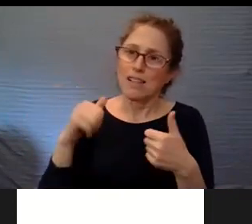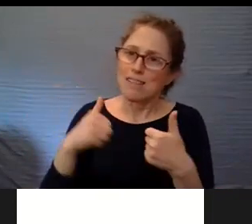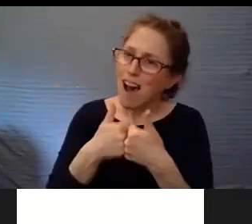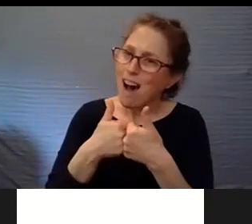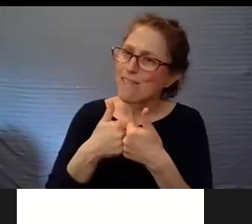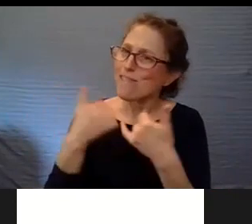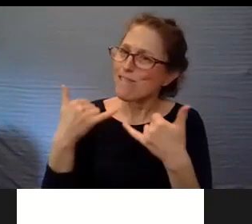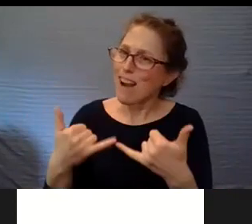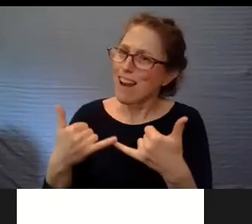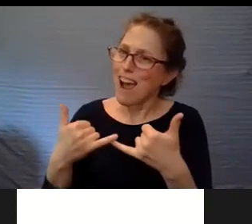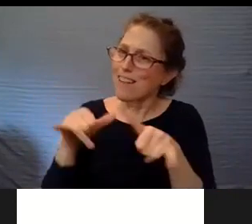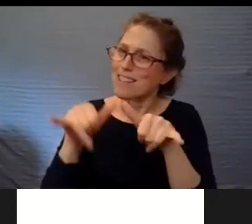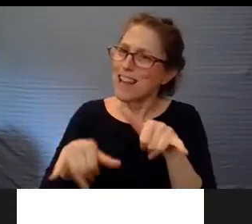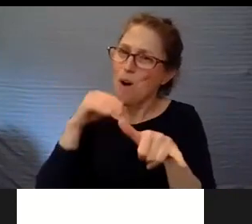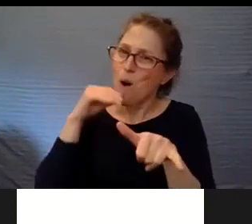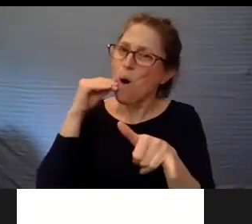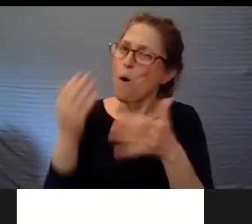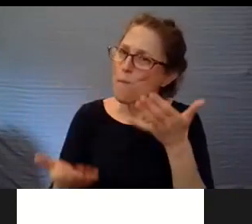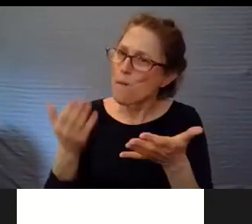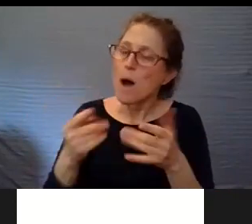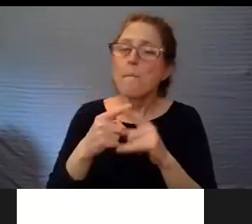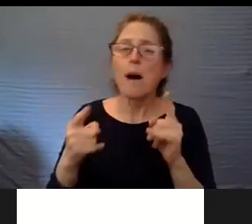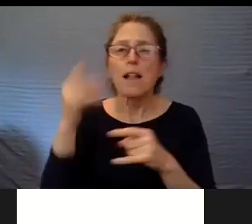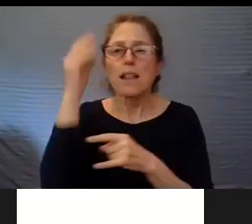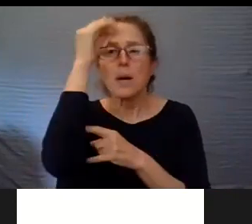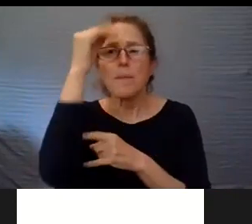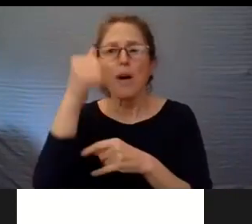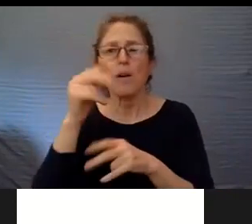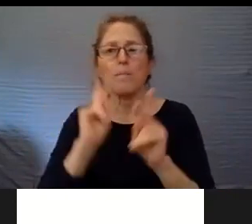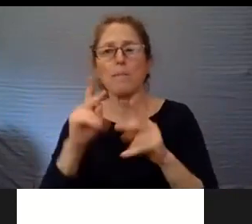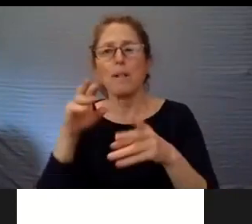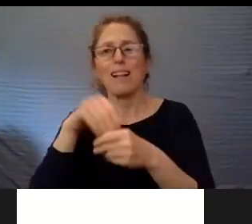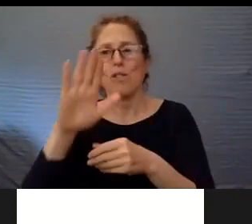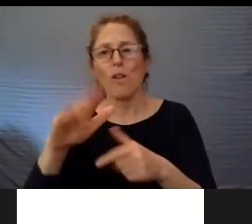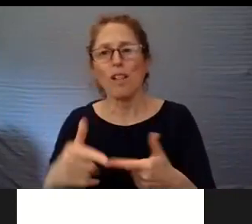But consider, you know, the people in your lives who are home, you know, and